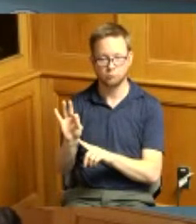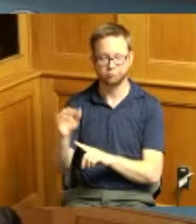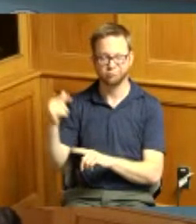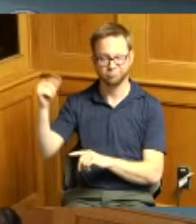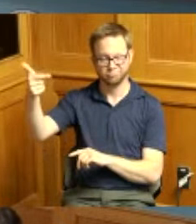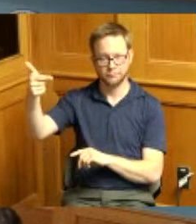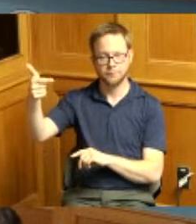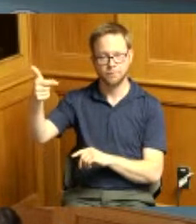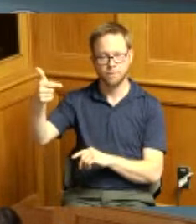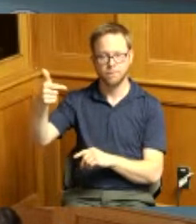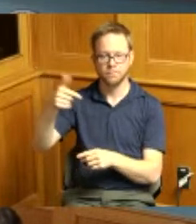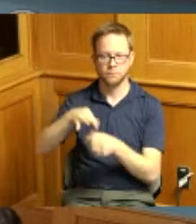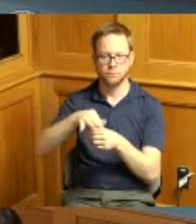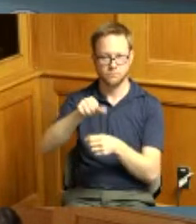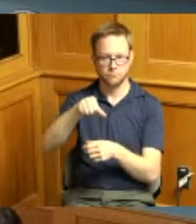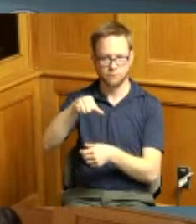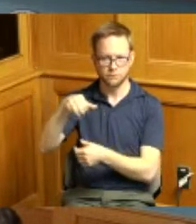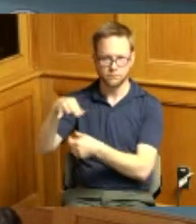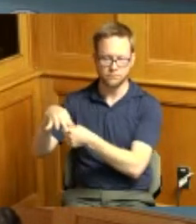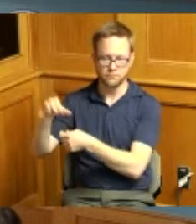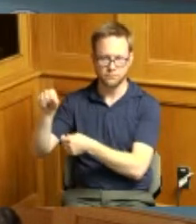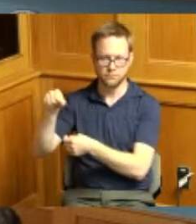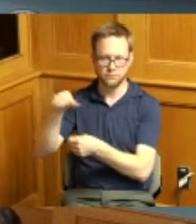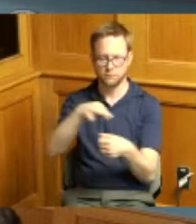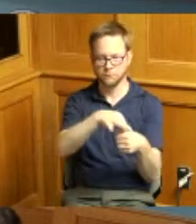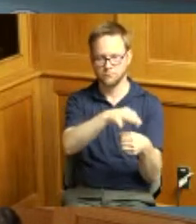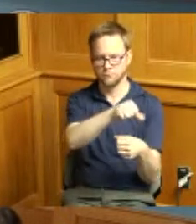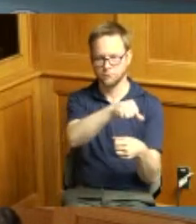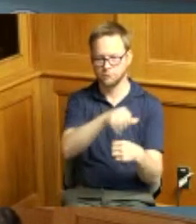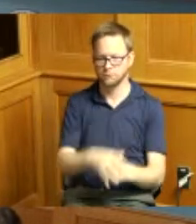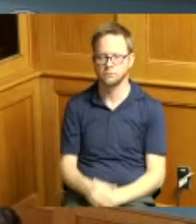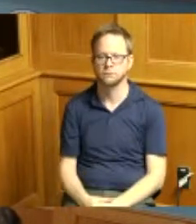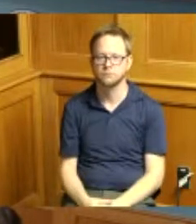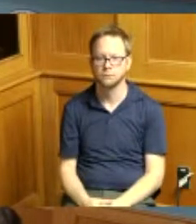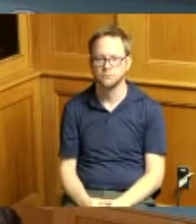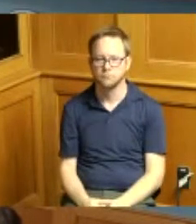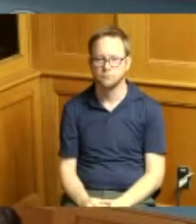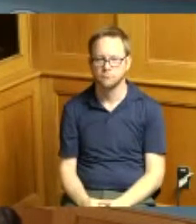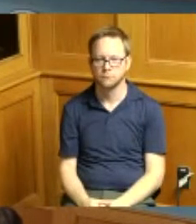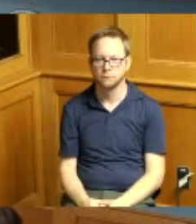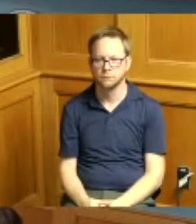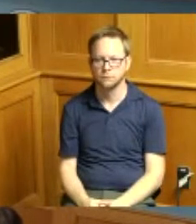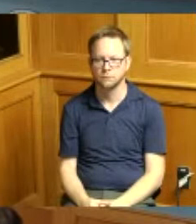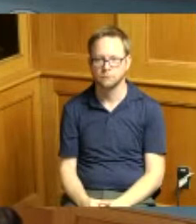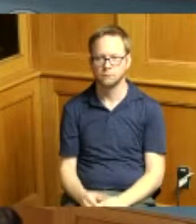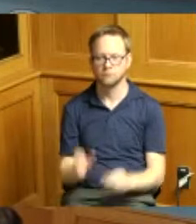Commissioner Summerow Dumas yes Commissioner Reece yes Commissioner house yes all right thank you